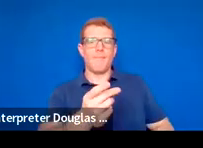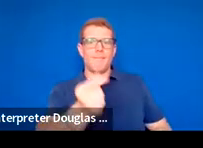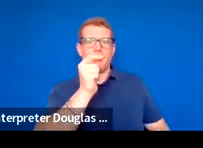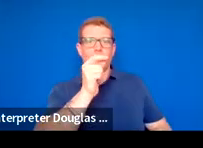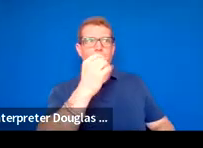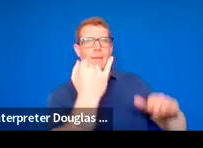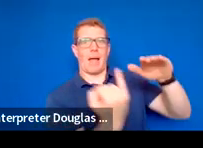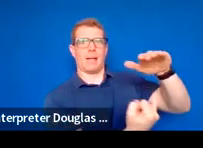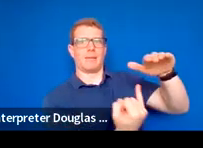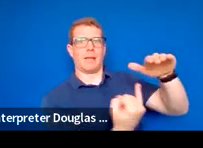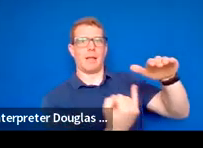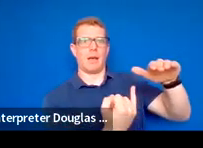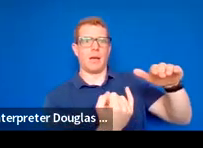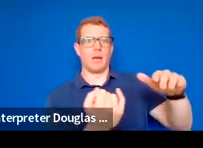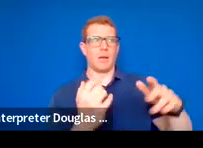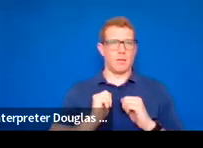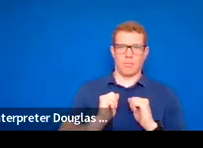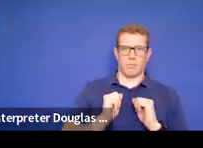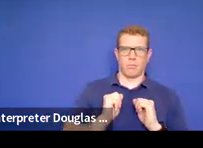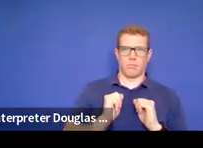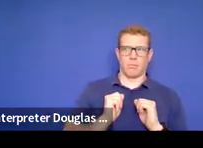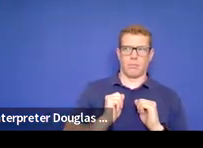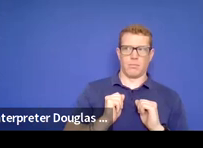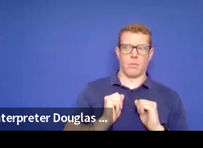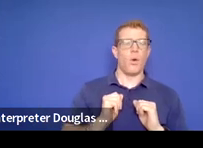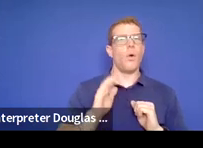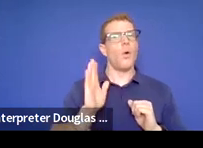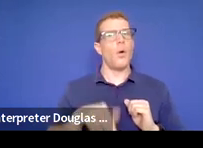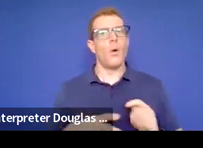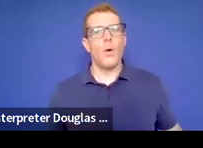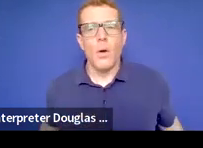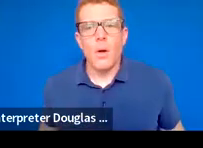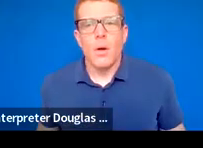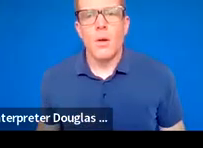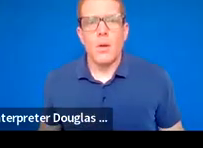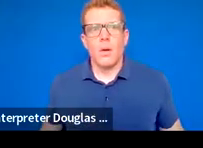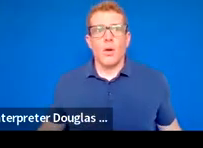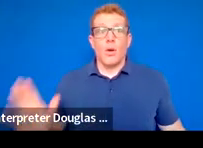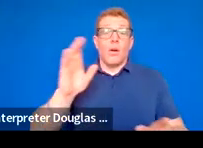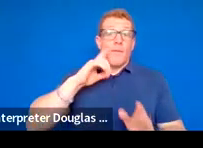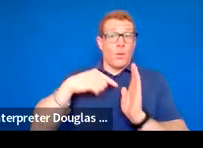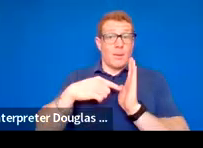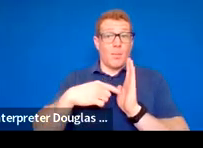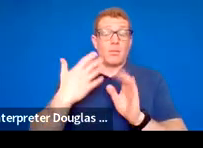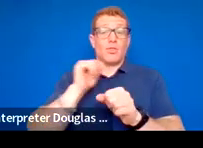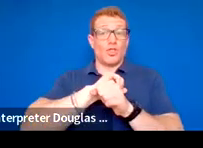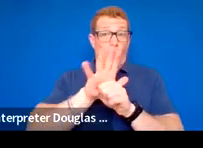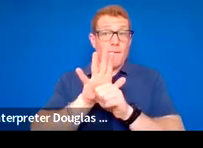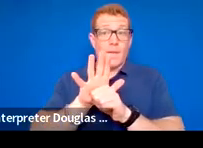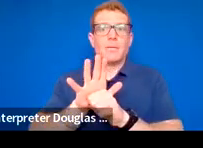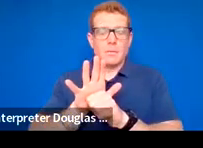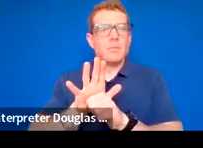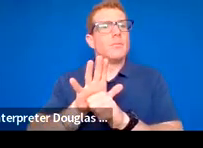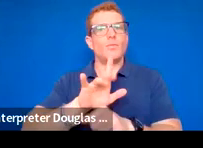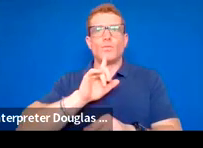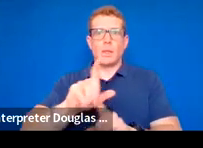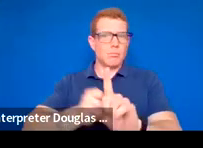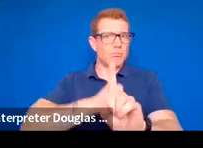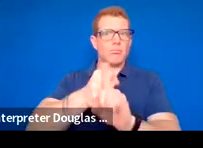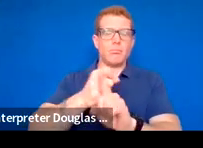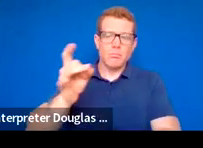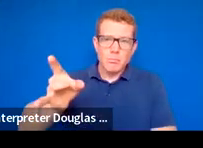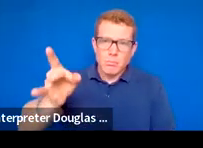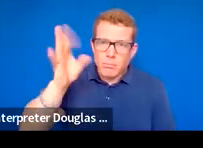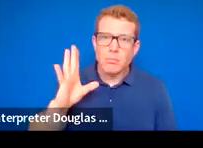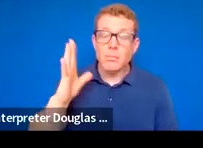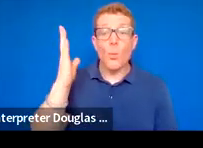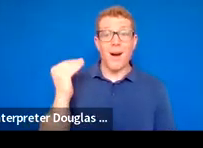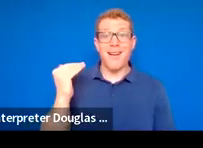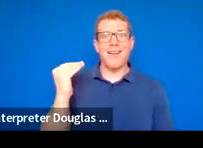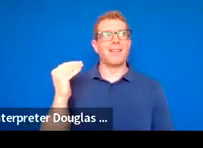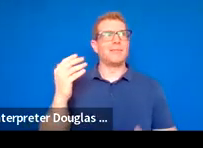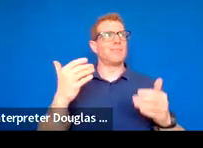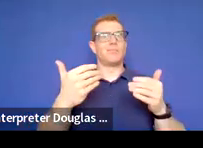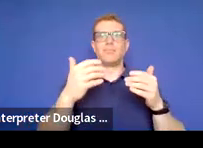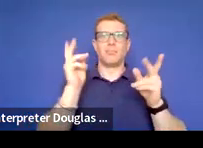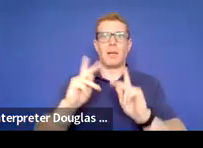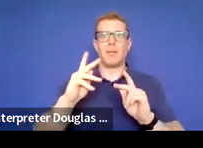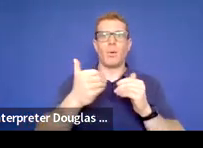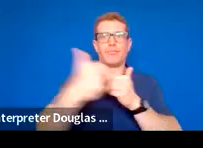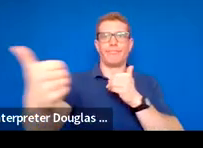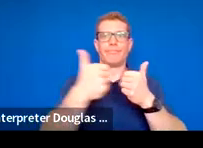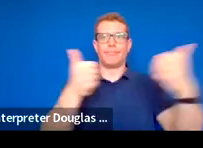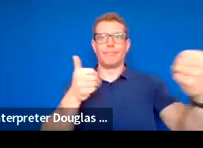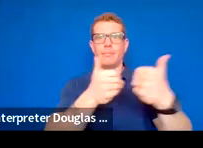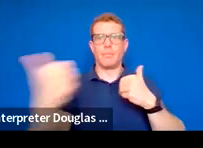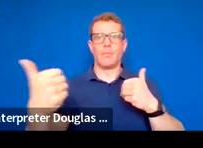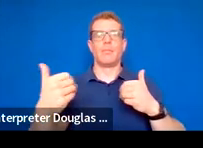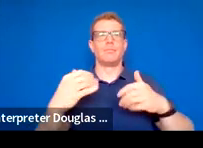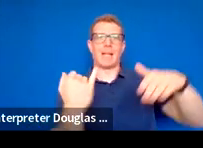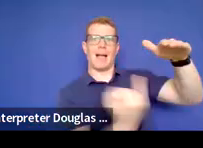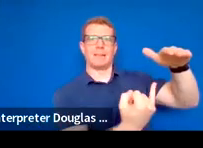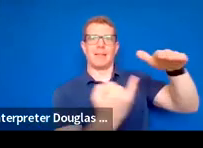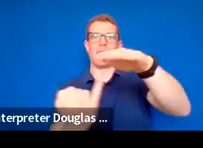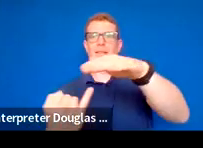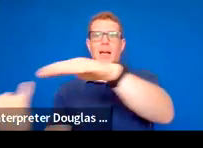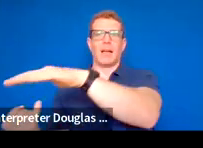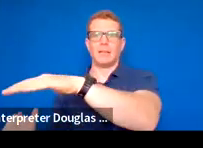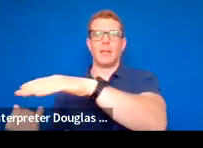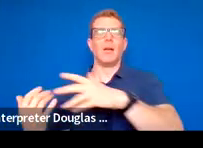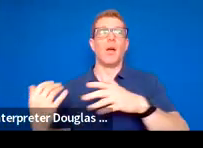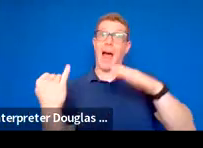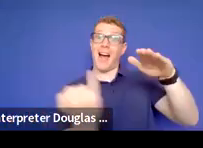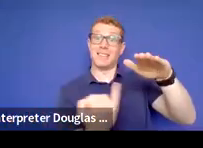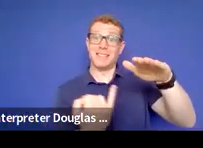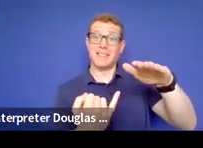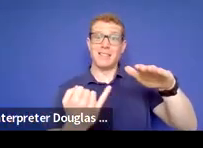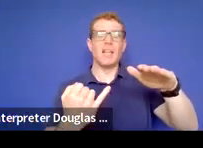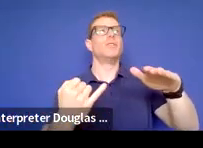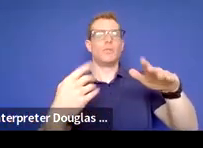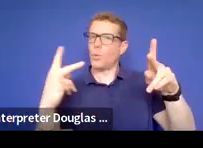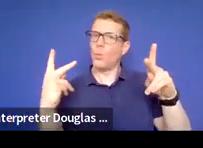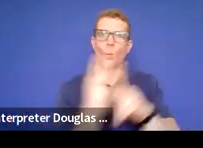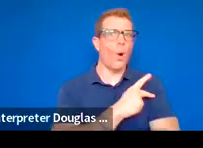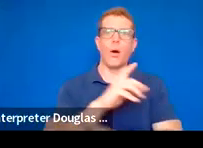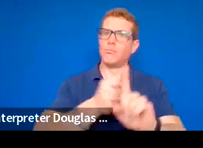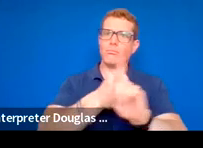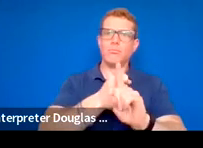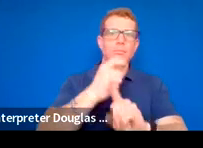Covid has been awful for people who have struggled through this disease, because it's an isolating situation, and isolation is the opposite of what a person going through alzheimer's and dimension needs okay